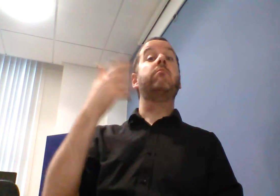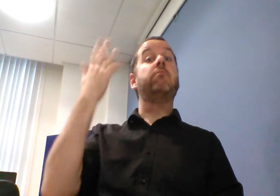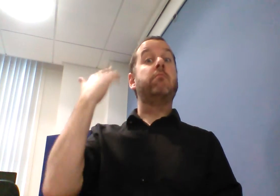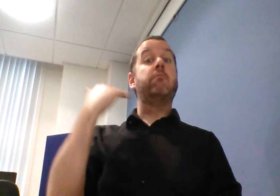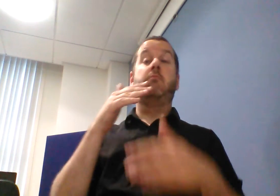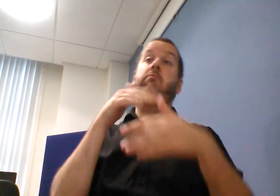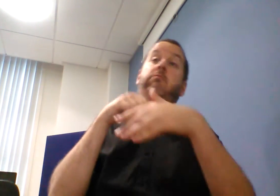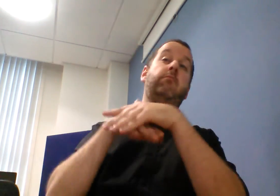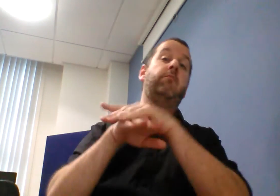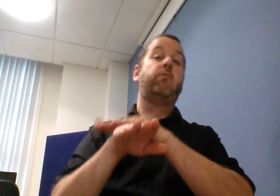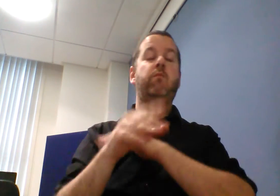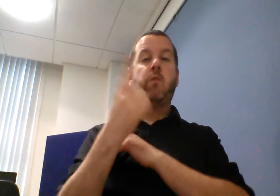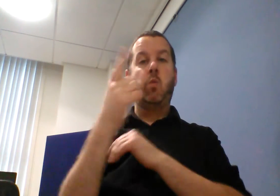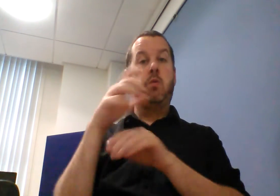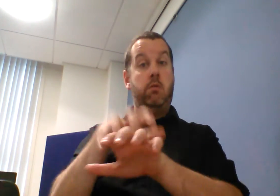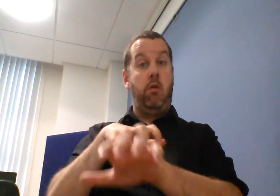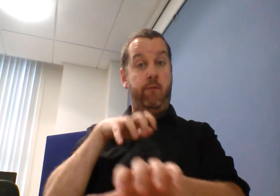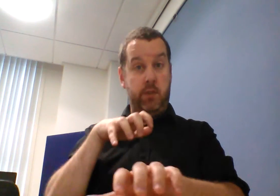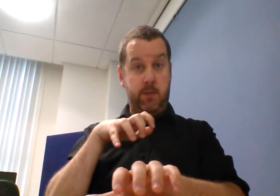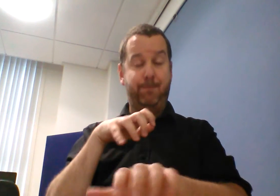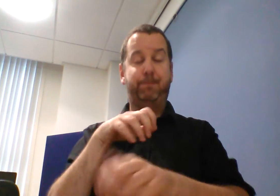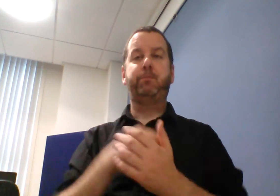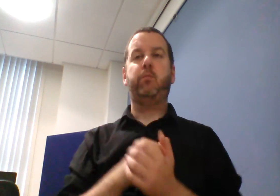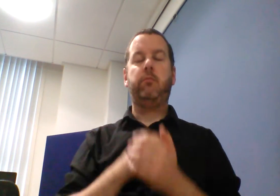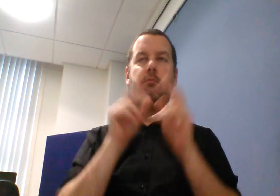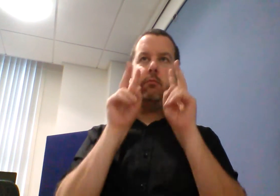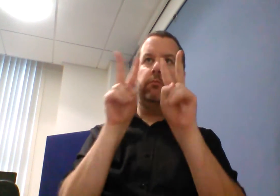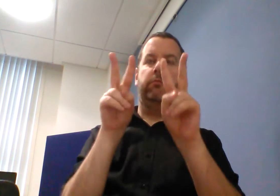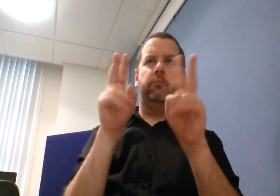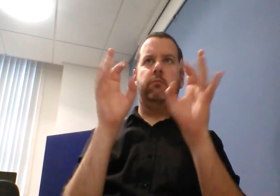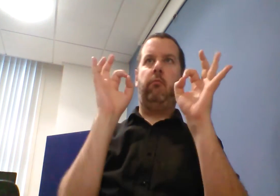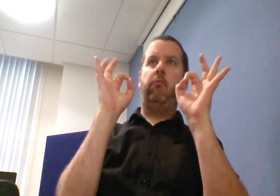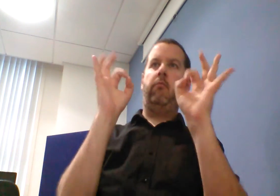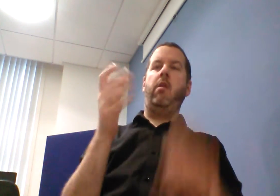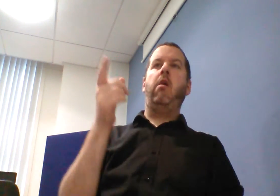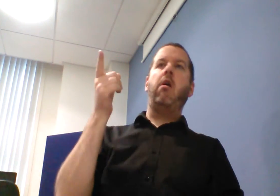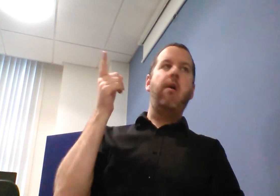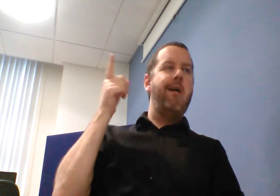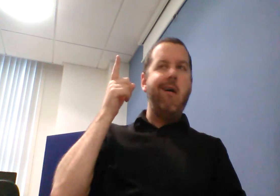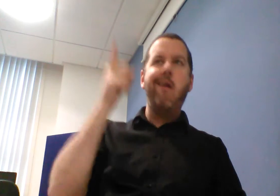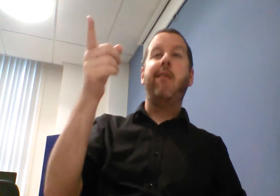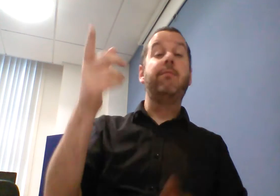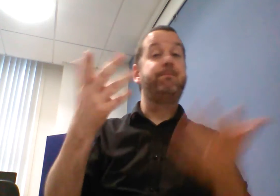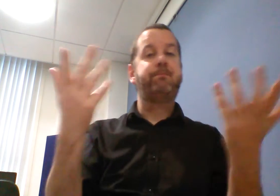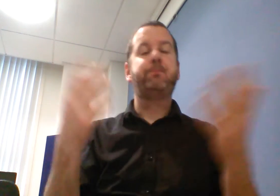At one stage I attended a conference, and I saw something that looked like it was the answer.